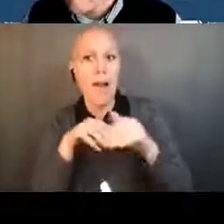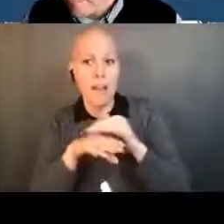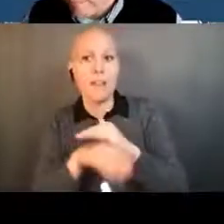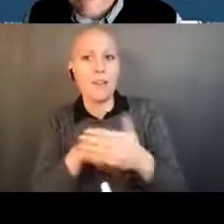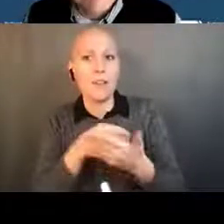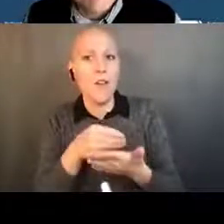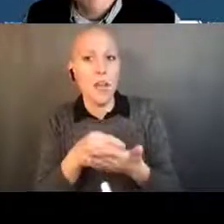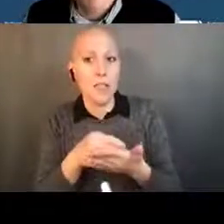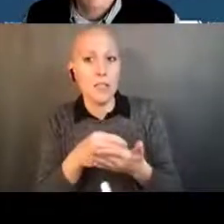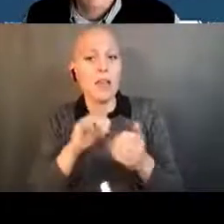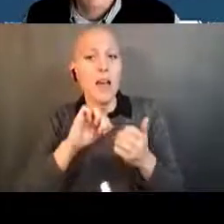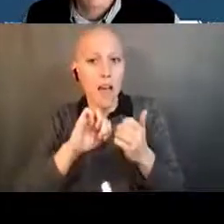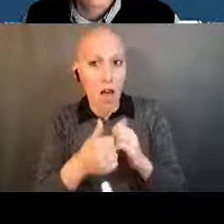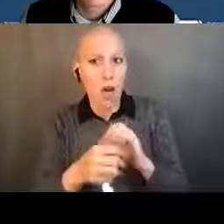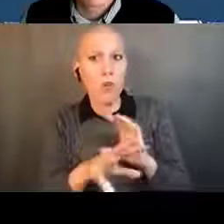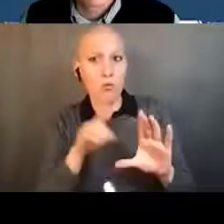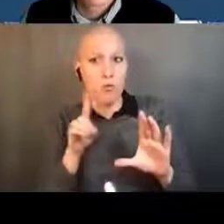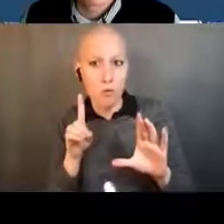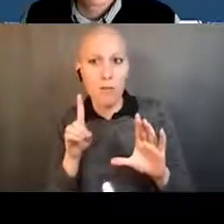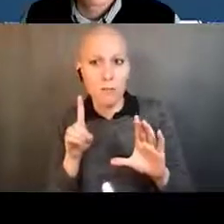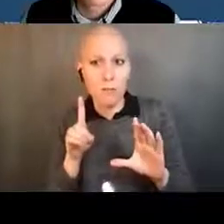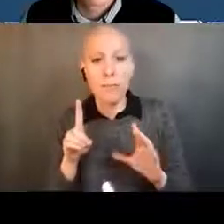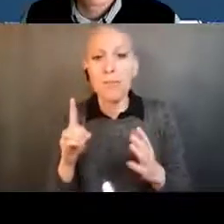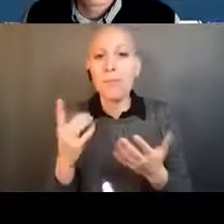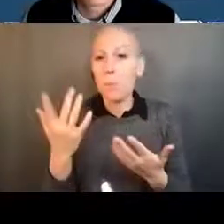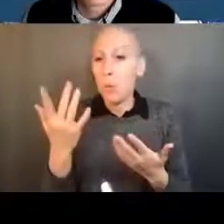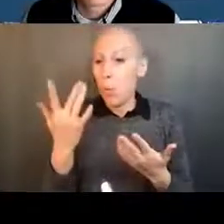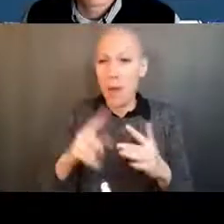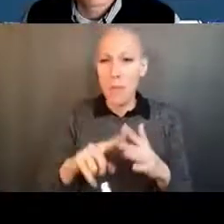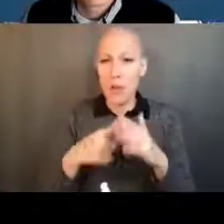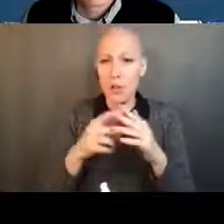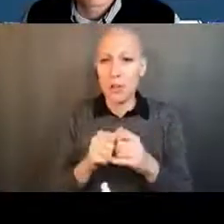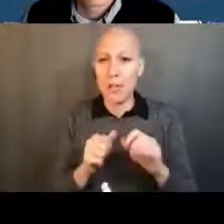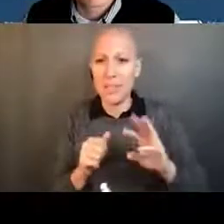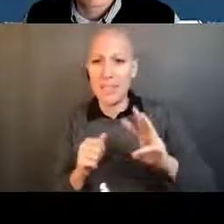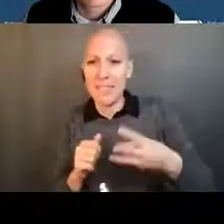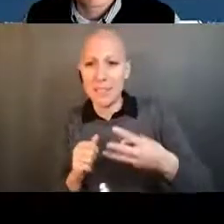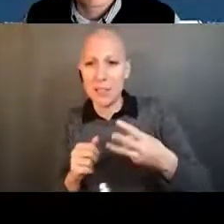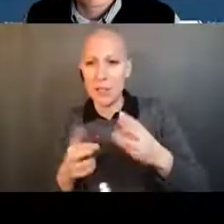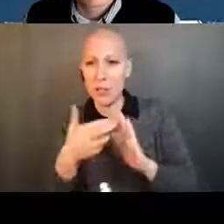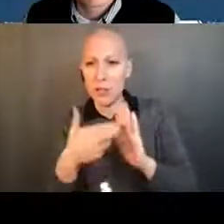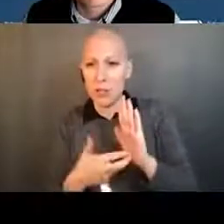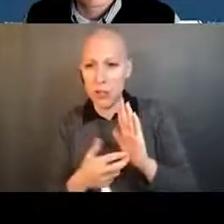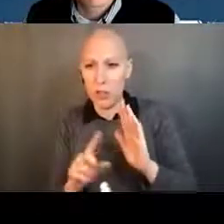And why am I starting with the last one first? That's because that one is actually that registration